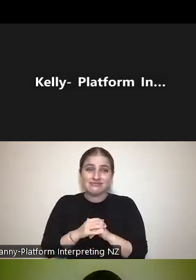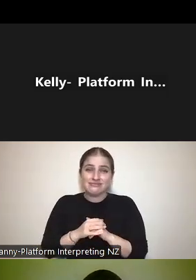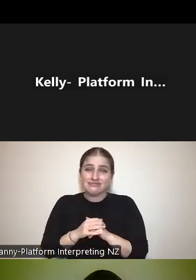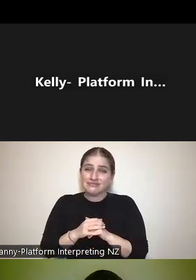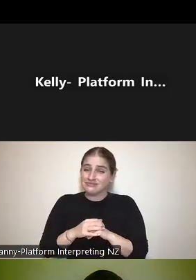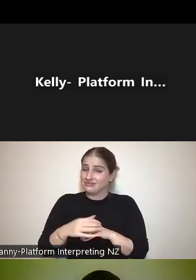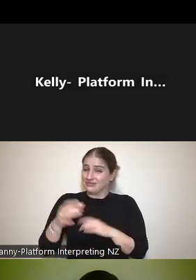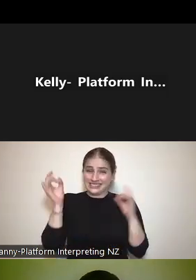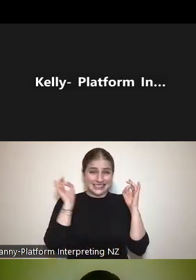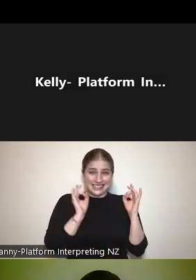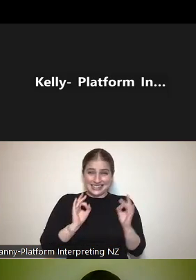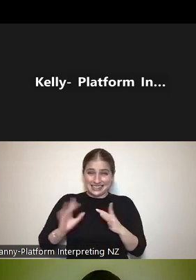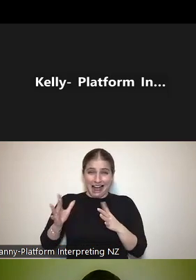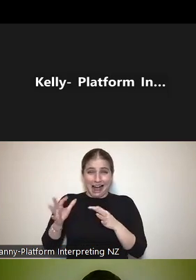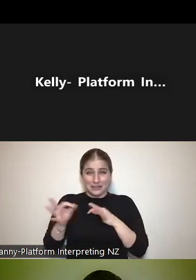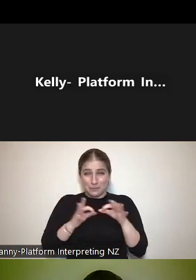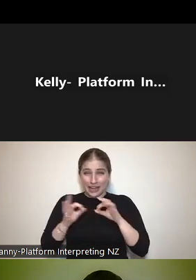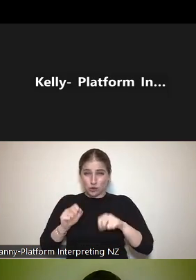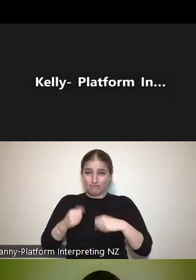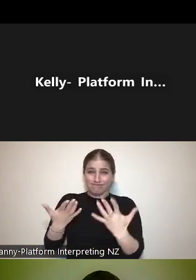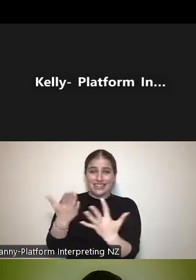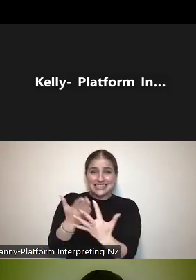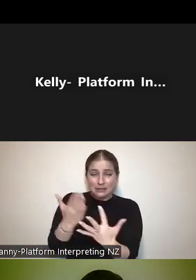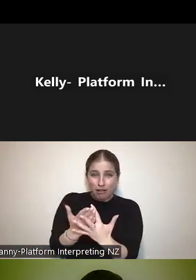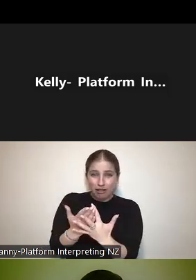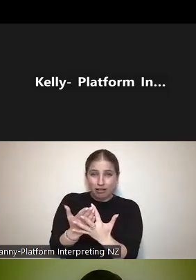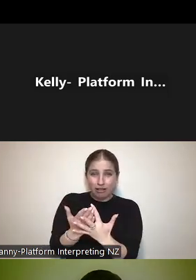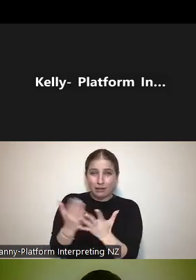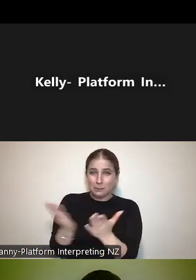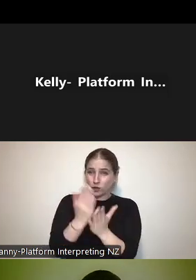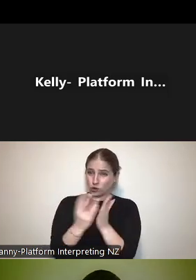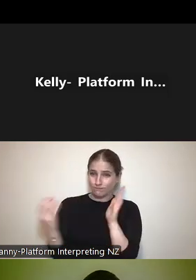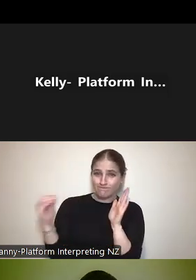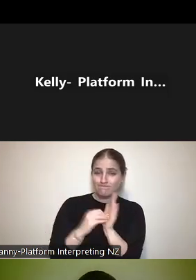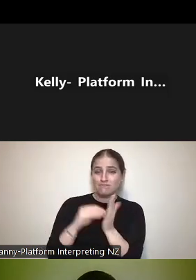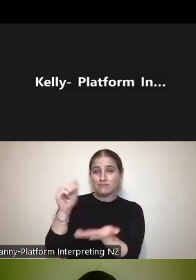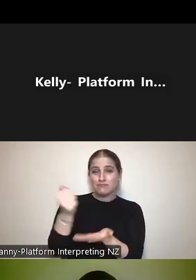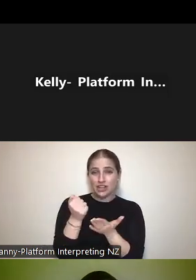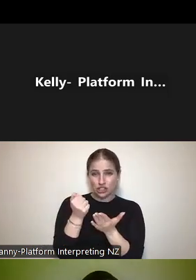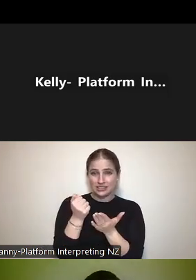and set aside budget. I know that your budget may be limited, but what we do see a lot of